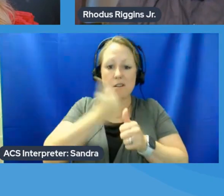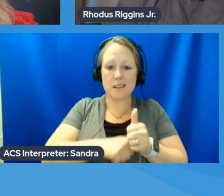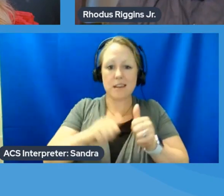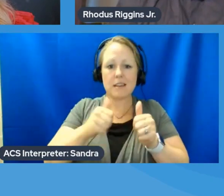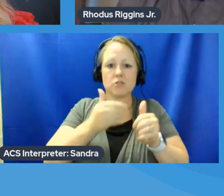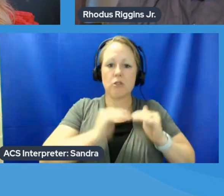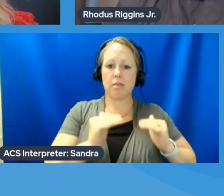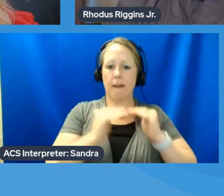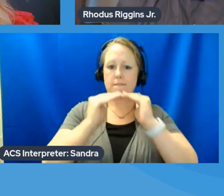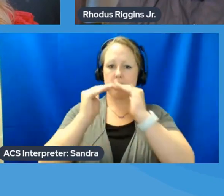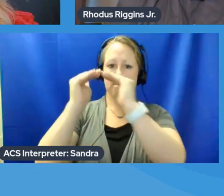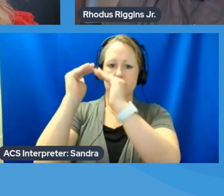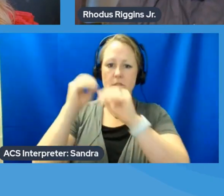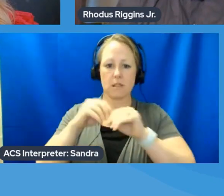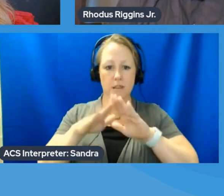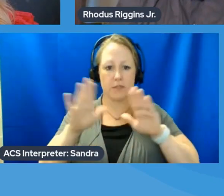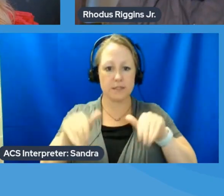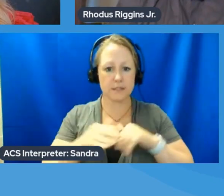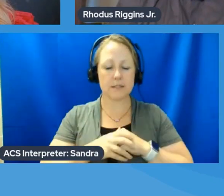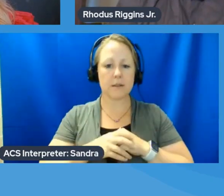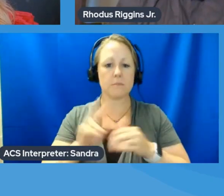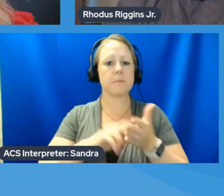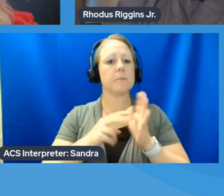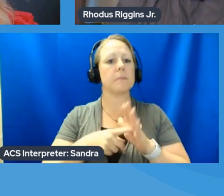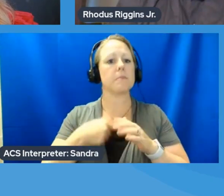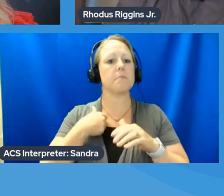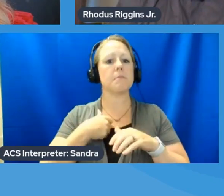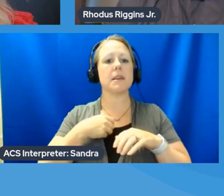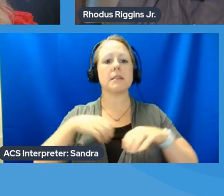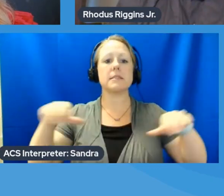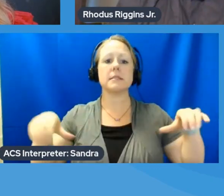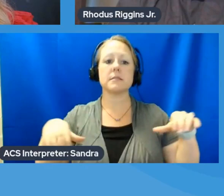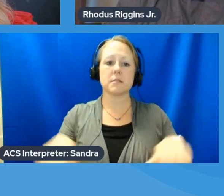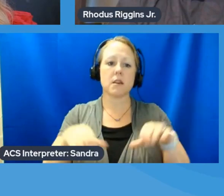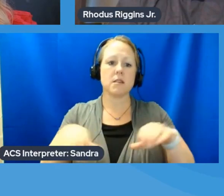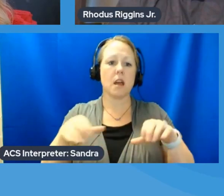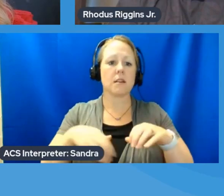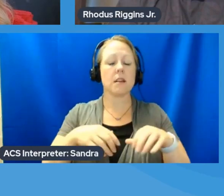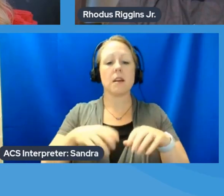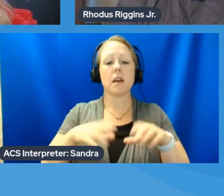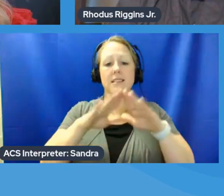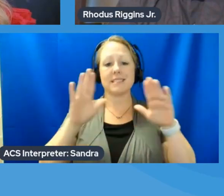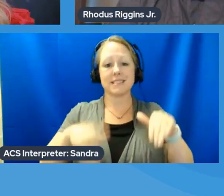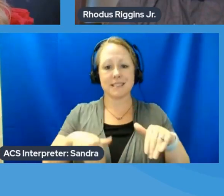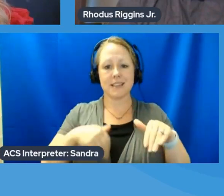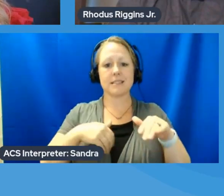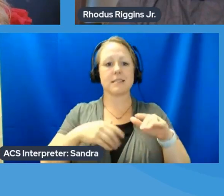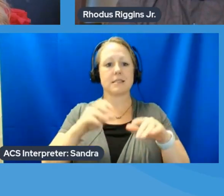So this includes conducting a systematic scoping review of all the available literature